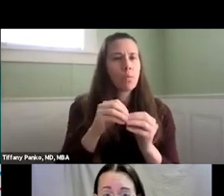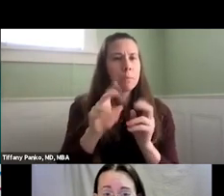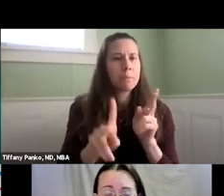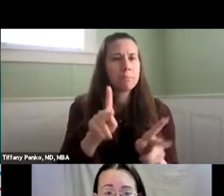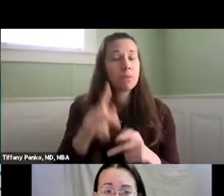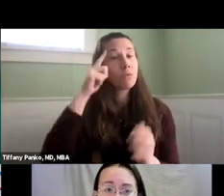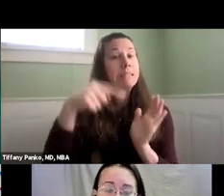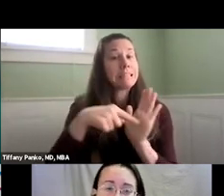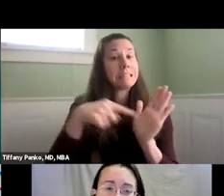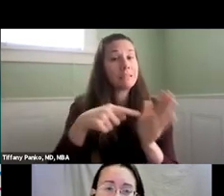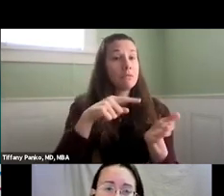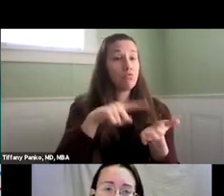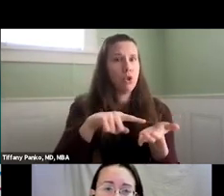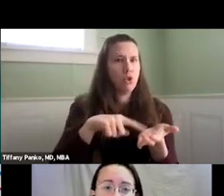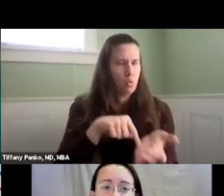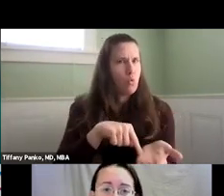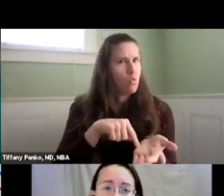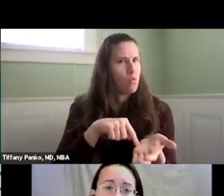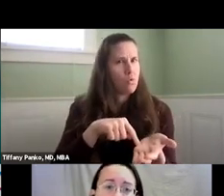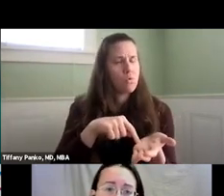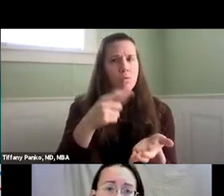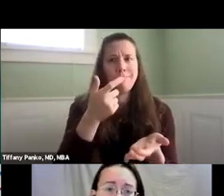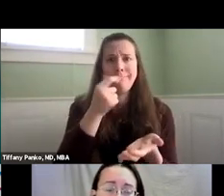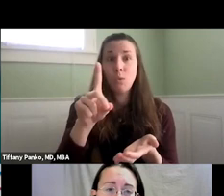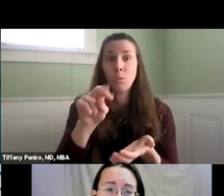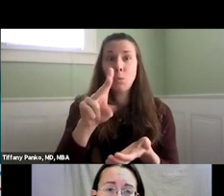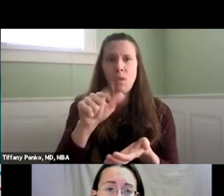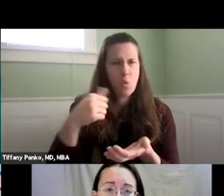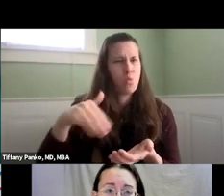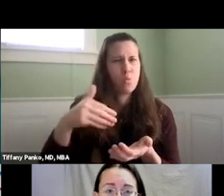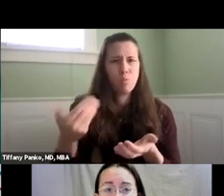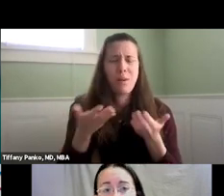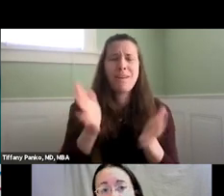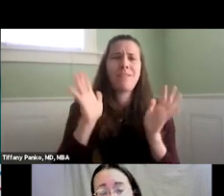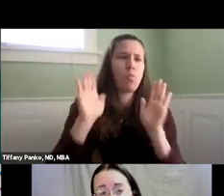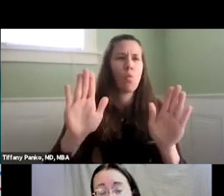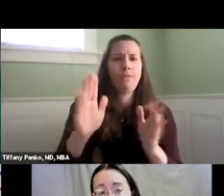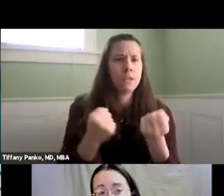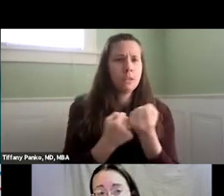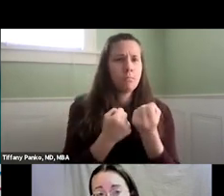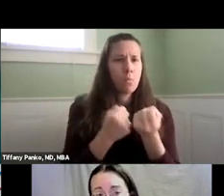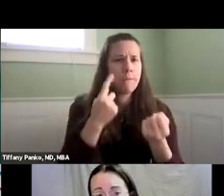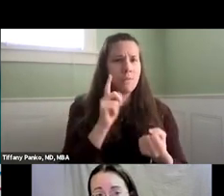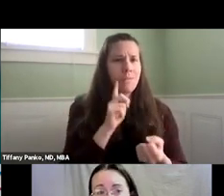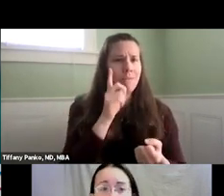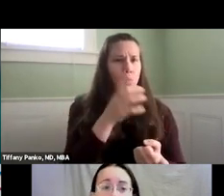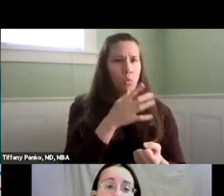by the ADA. I think we also need to bring in more people and research has shown this,